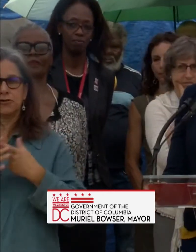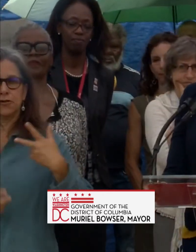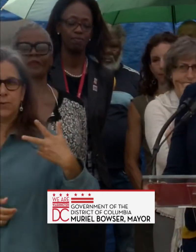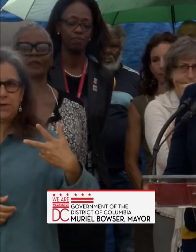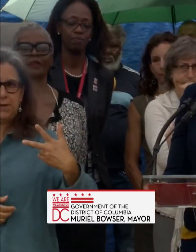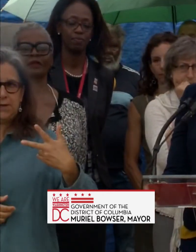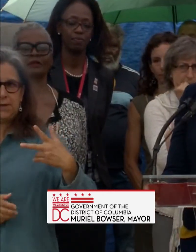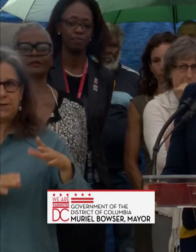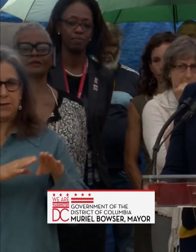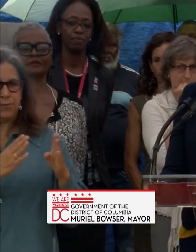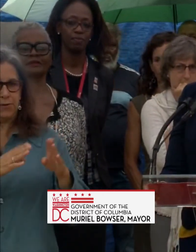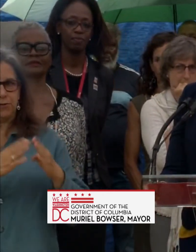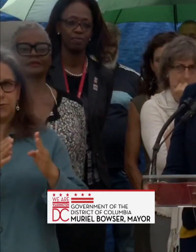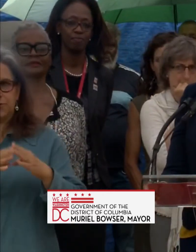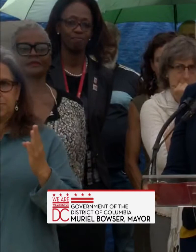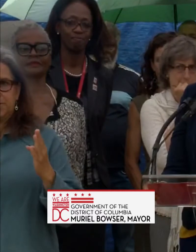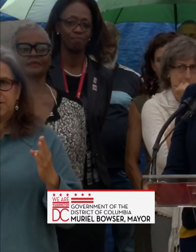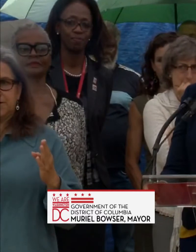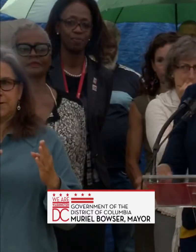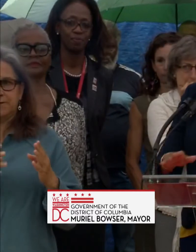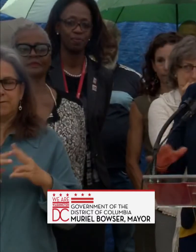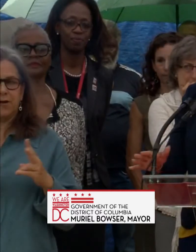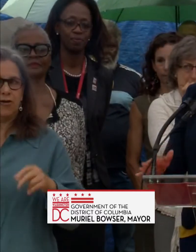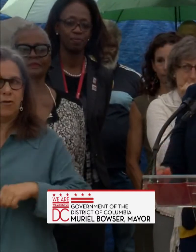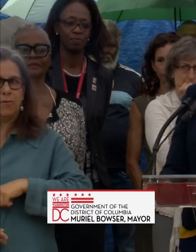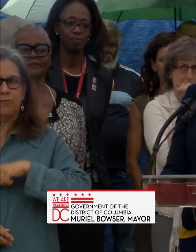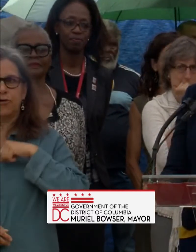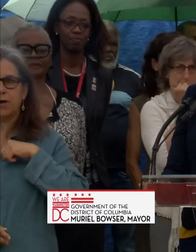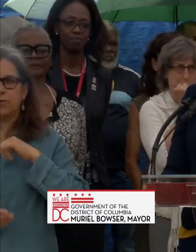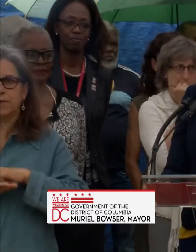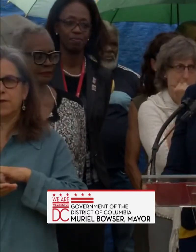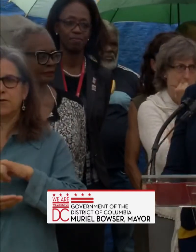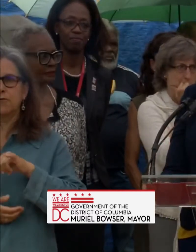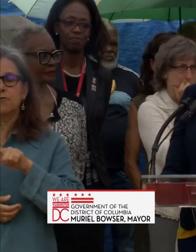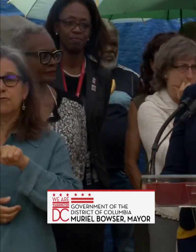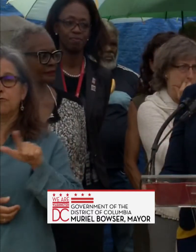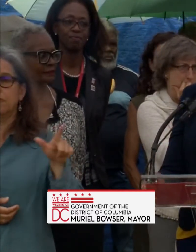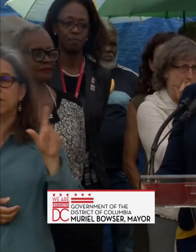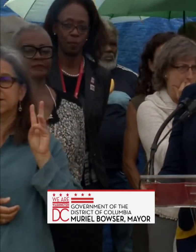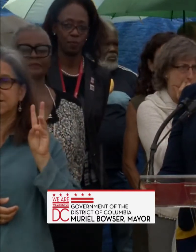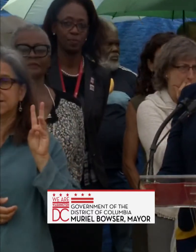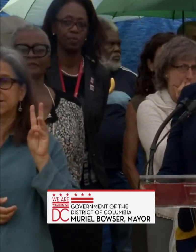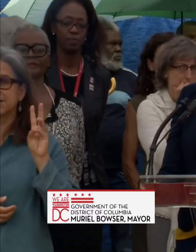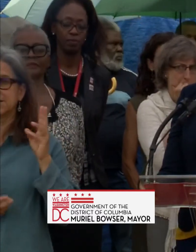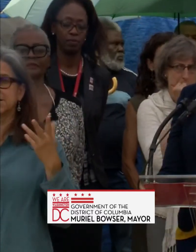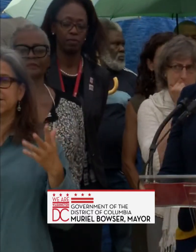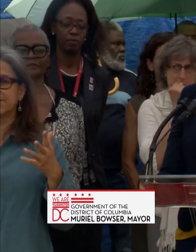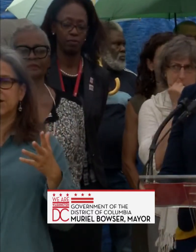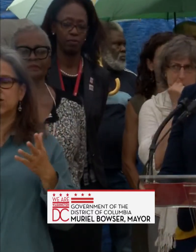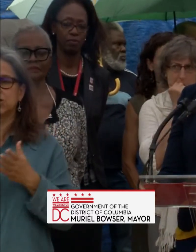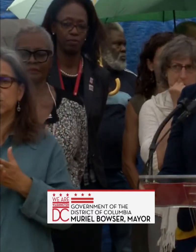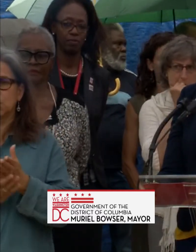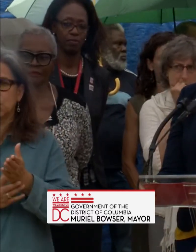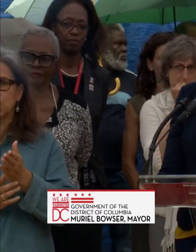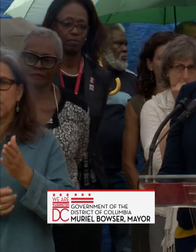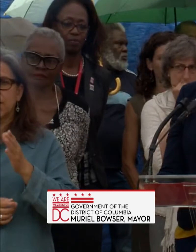WE ARE VERY PROUD OF THE FACT THAT ALL SIX HAVE GONE THROUGH THE BZA PROCESS AND BEEN APPROVED.